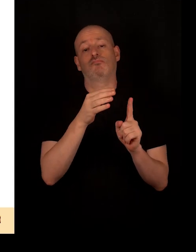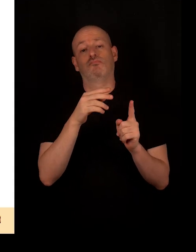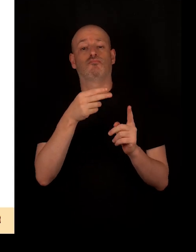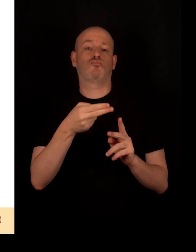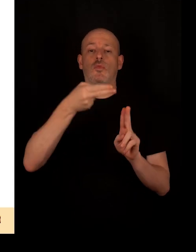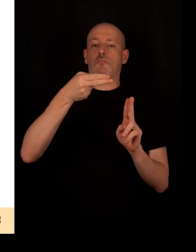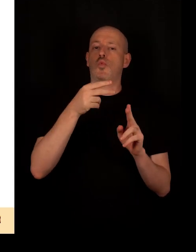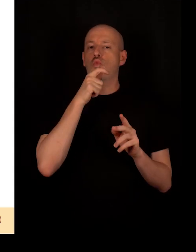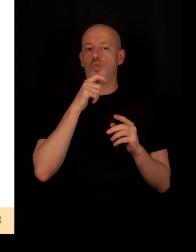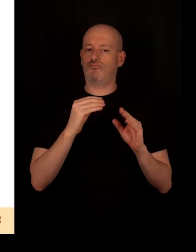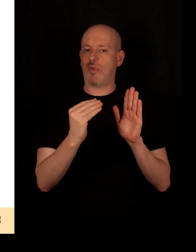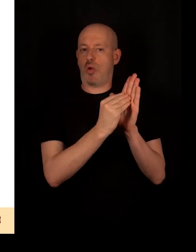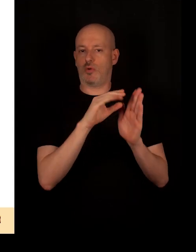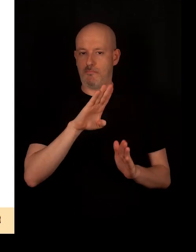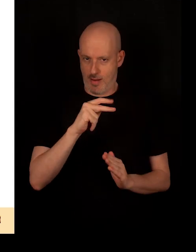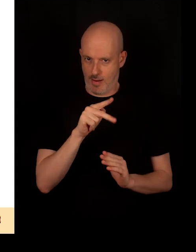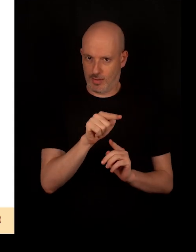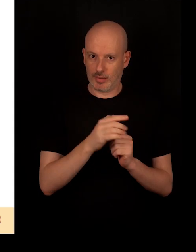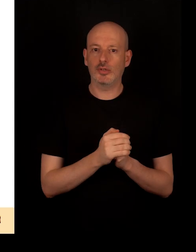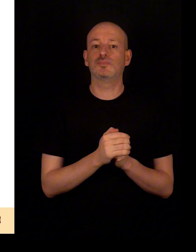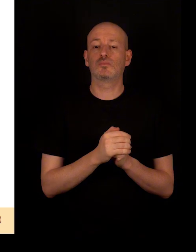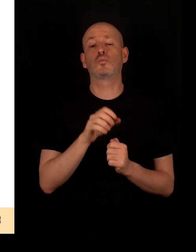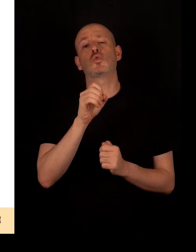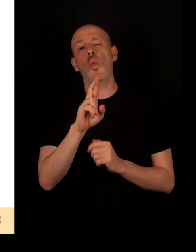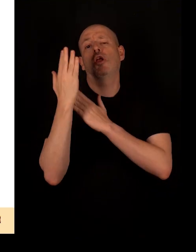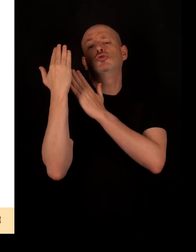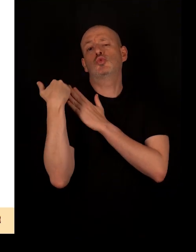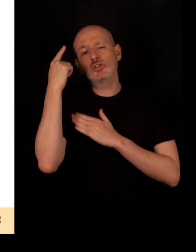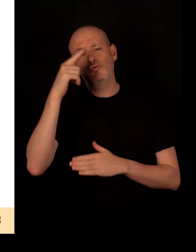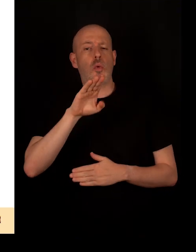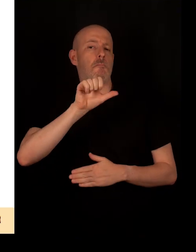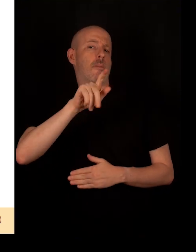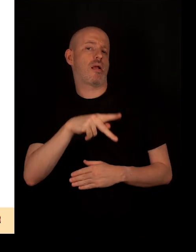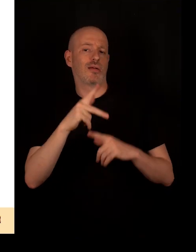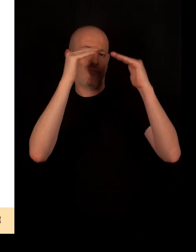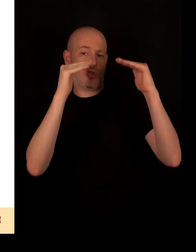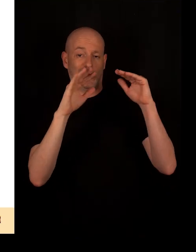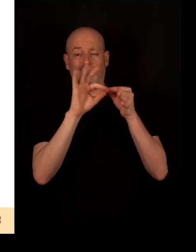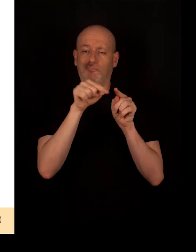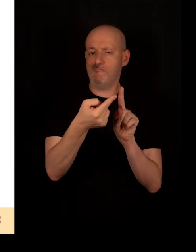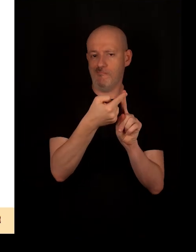It's the account holder, or the responsible for the bank account as well.